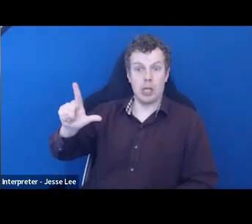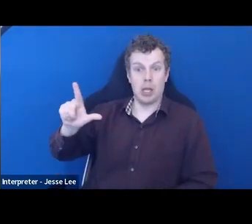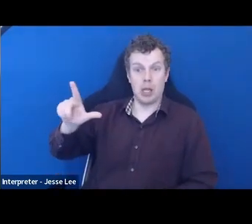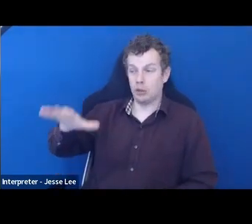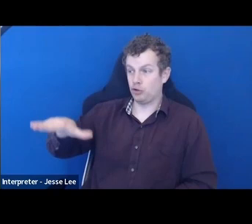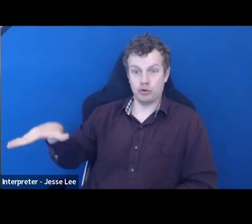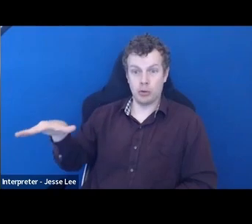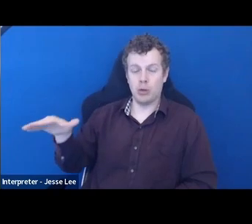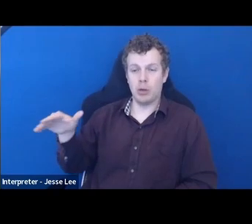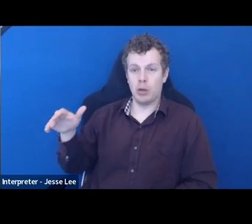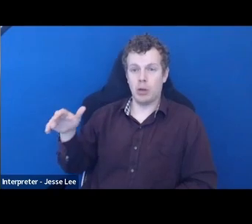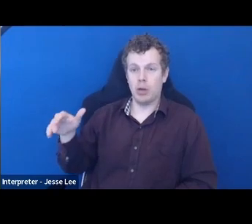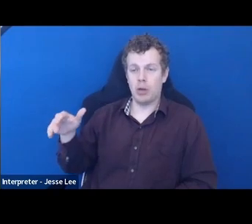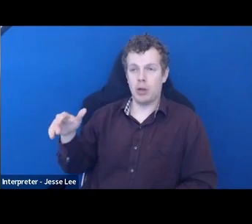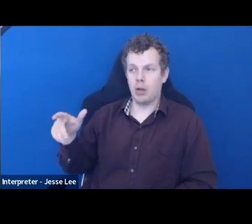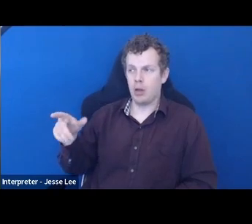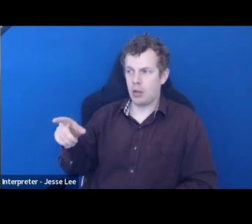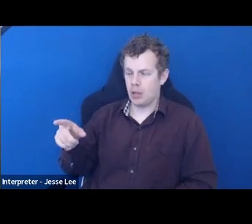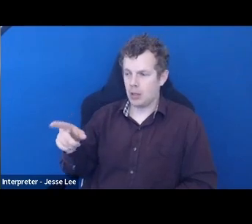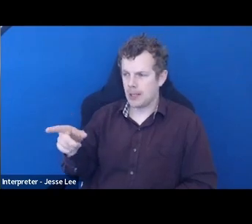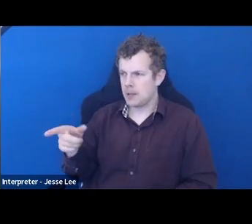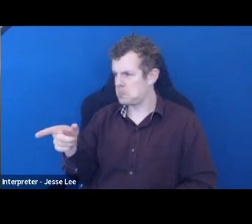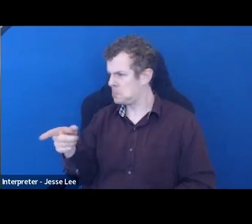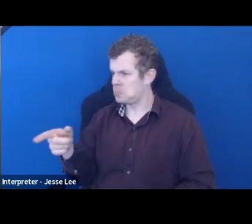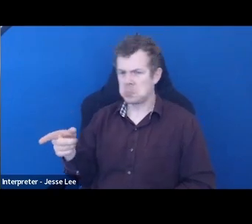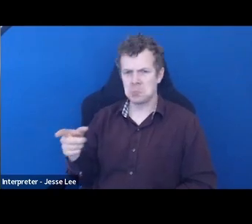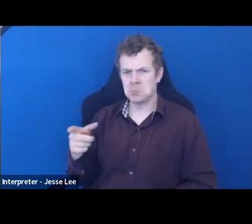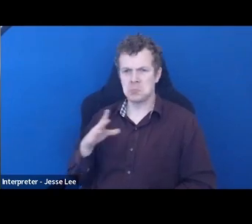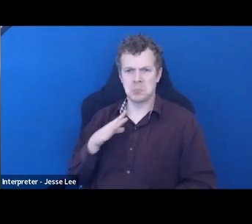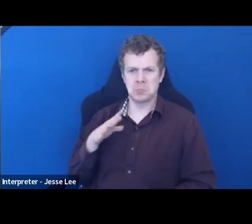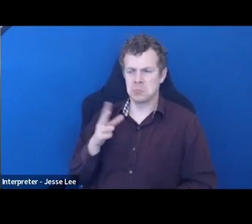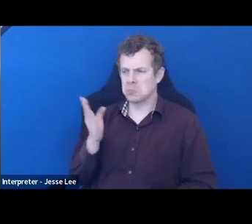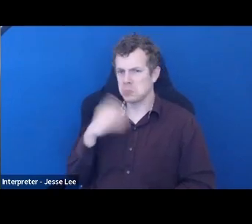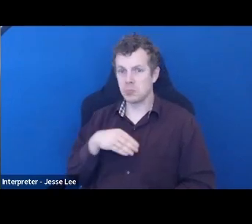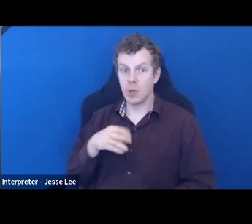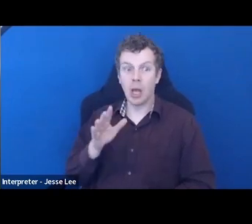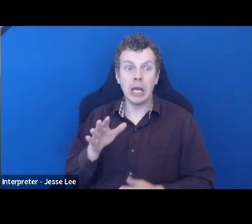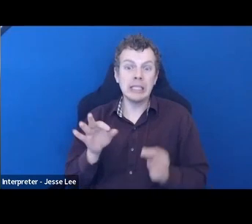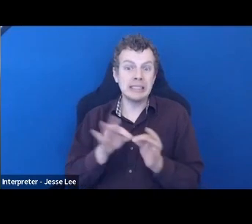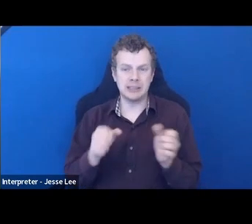or may not show these subtle difficulties that really intentional coaching to facilitate